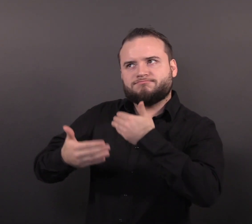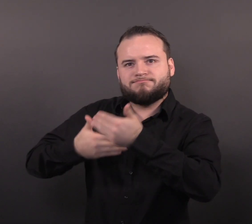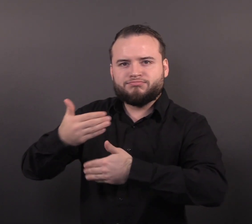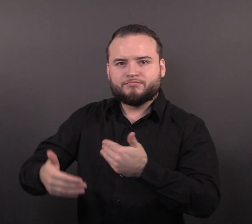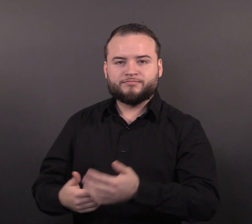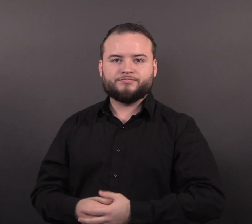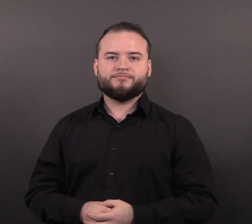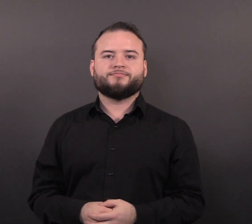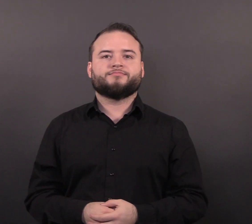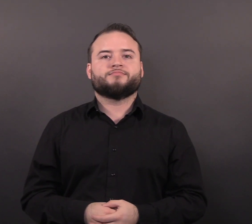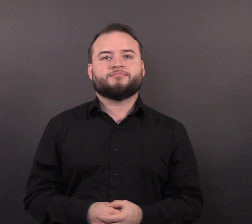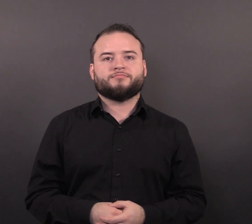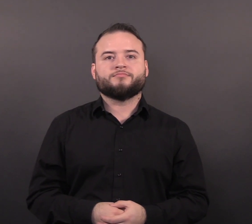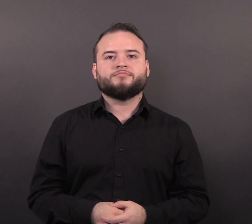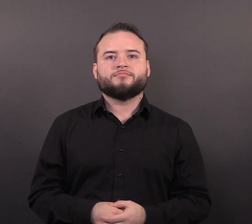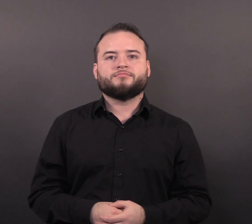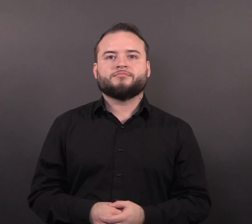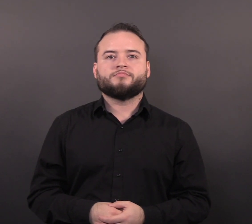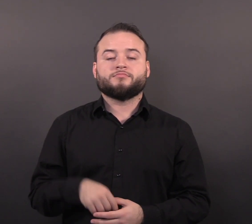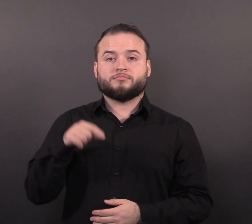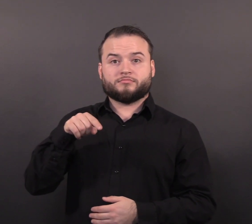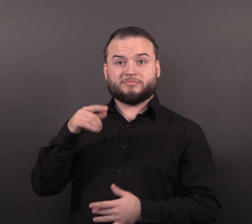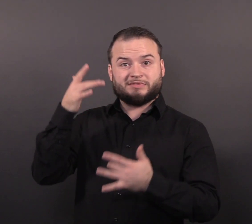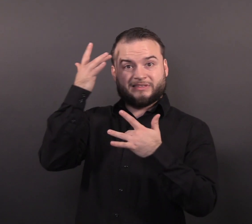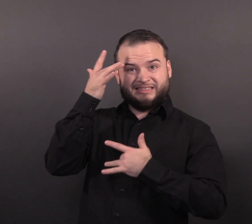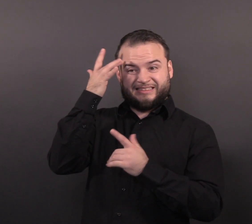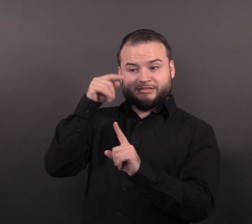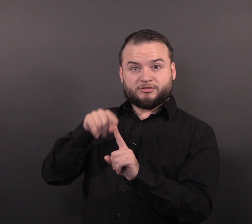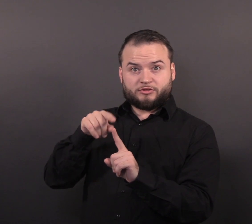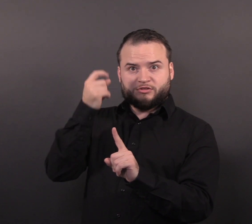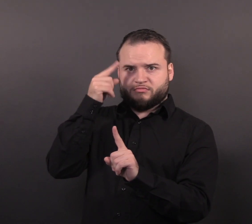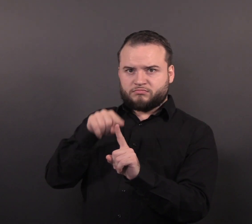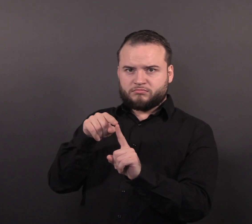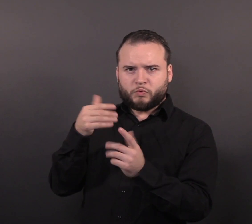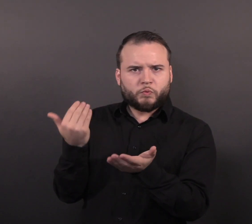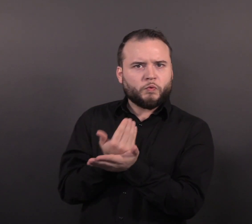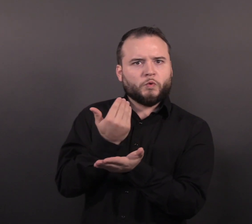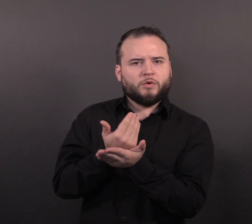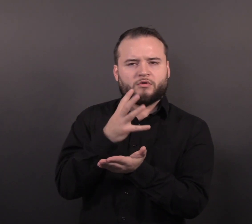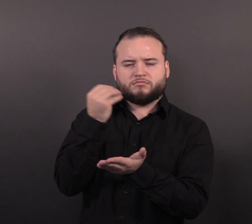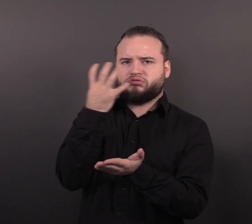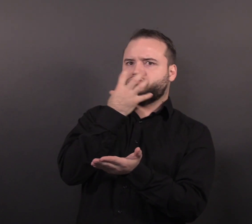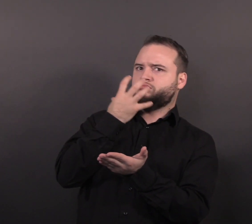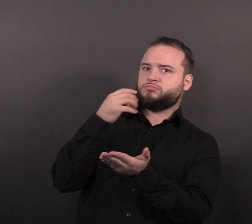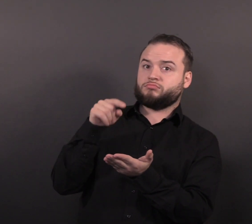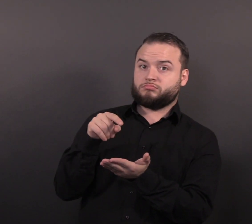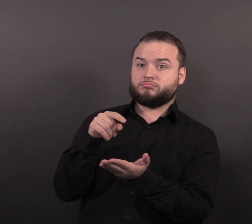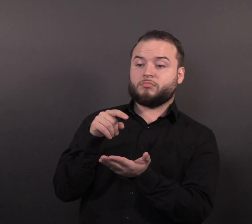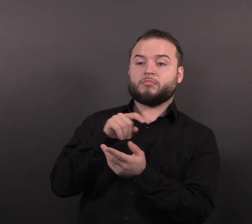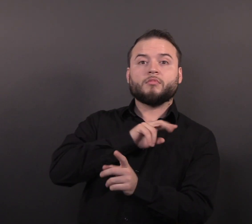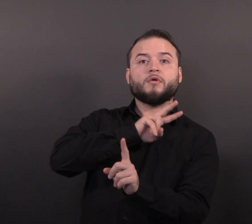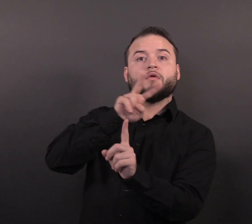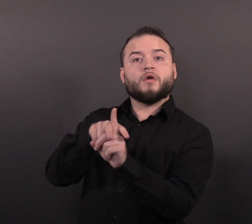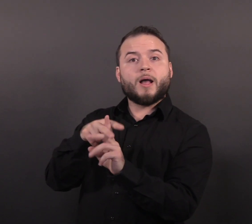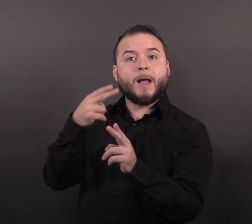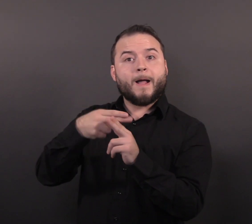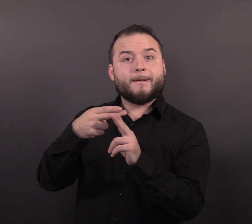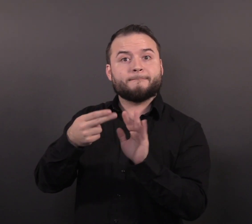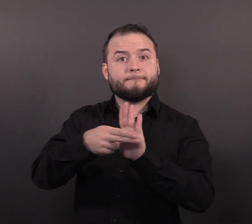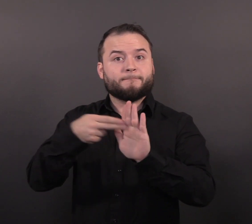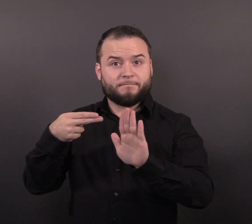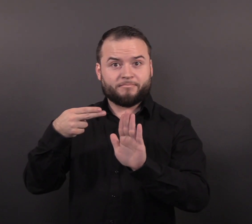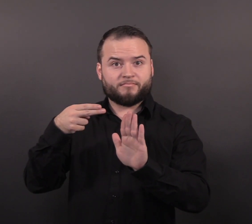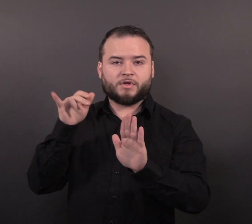Assigning names to new and, very exceptionally, to existing diseases is the responsibility of WHO